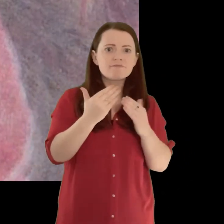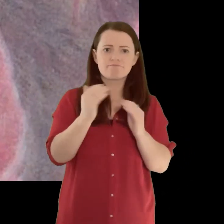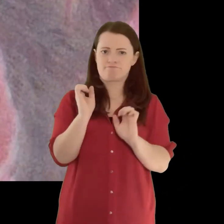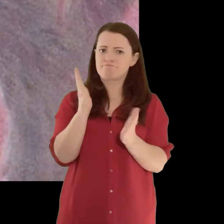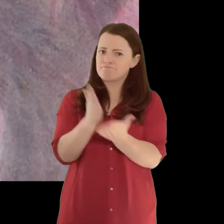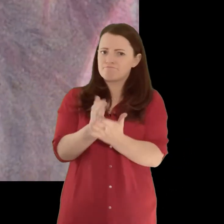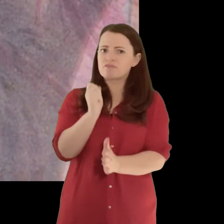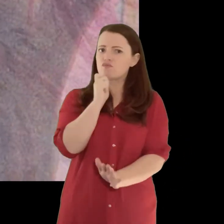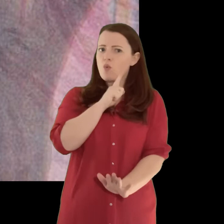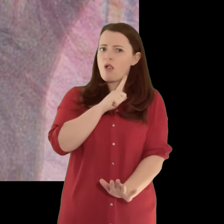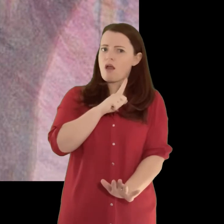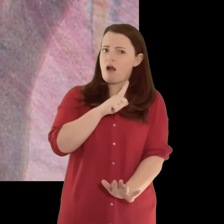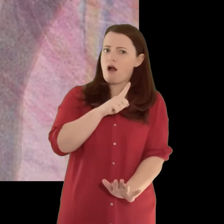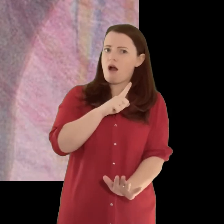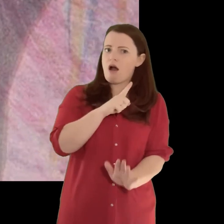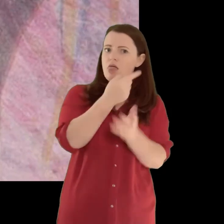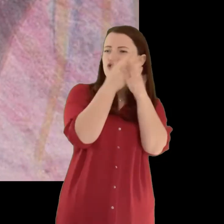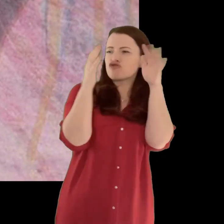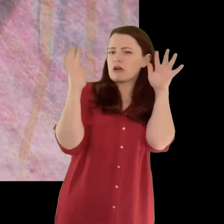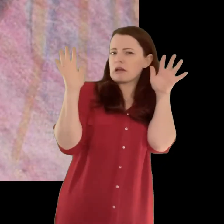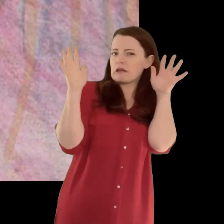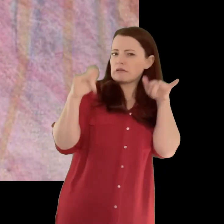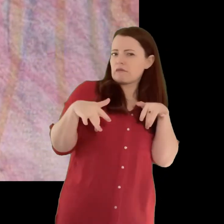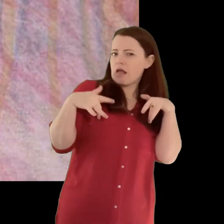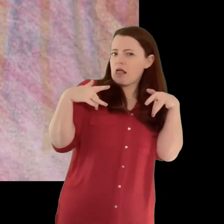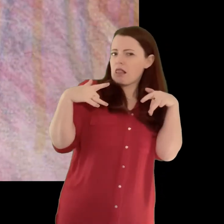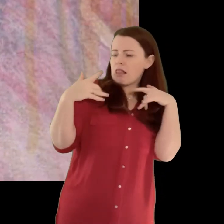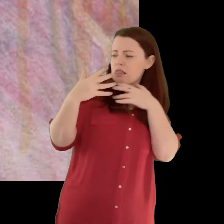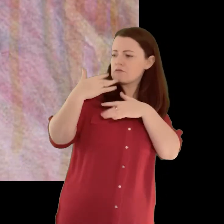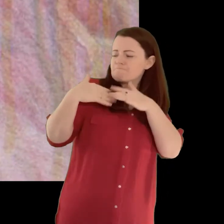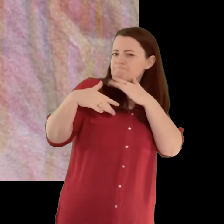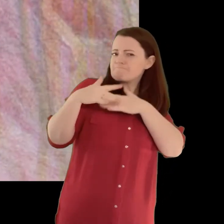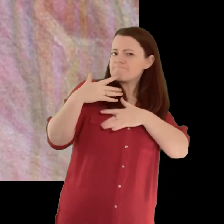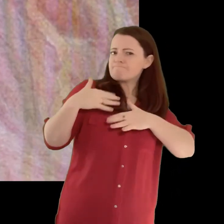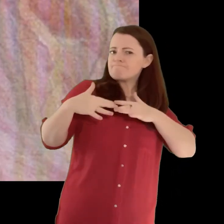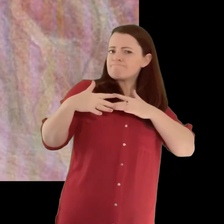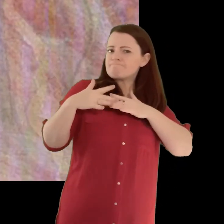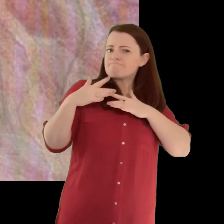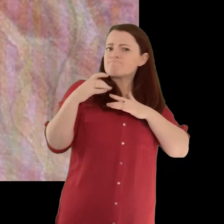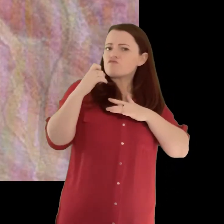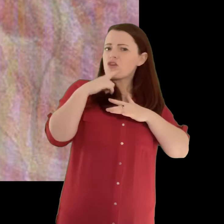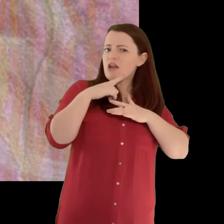it was very peculiar so said the trees, who felt right down to the sap in their roots